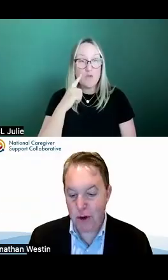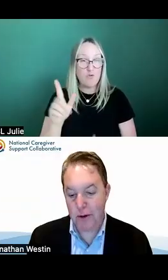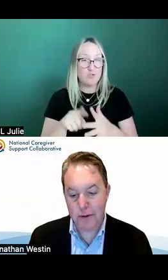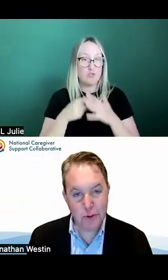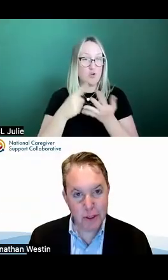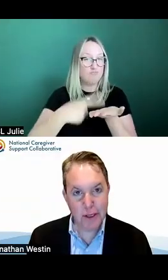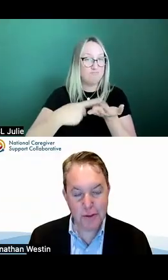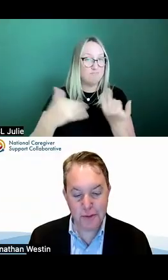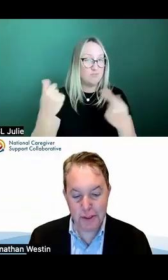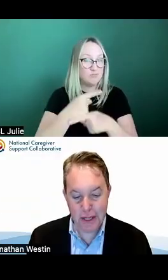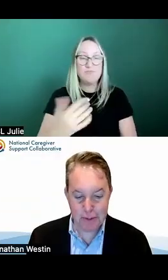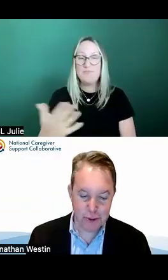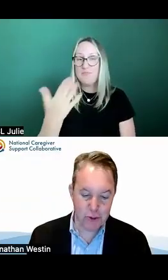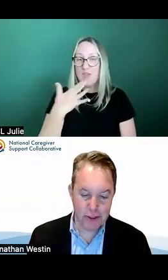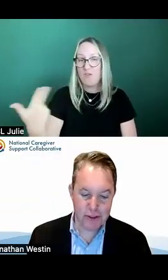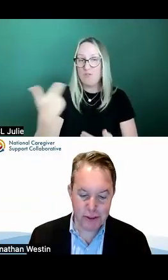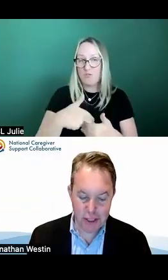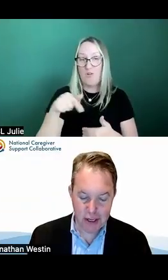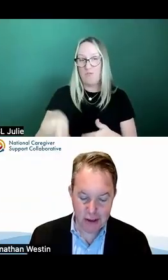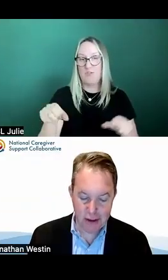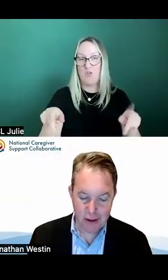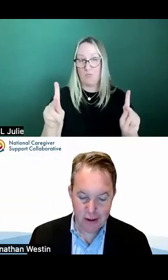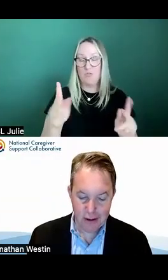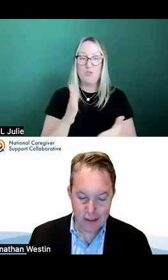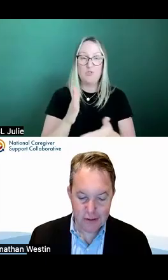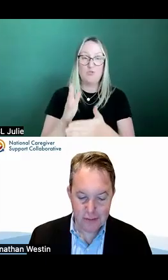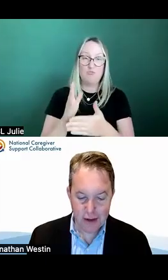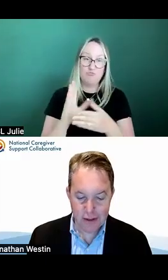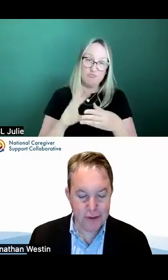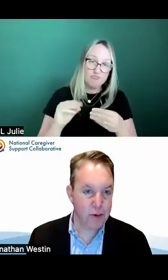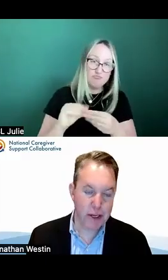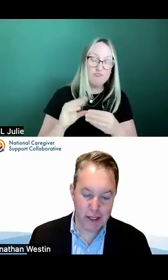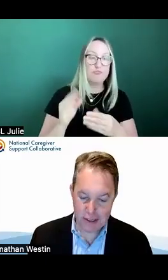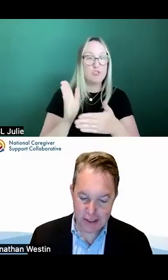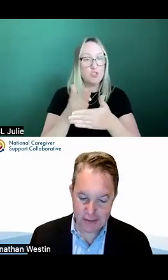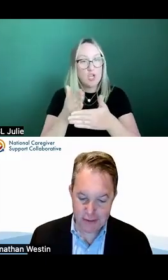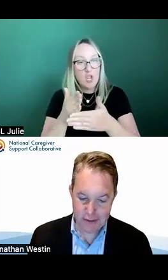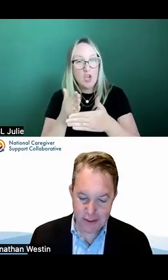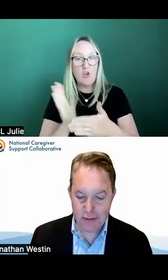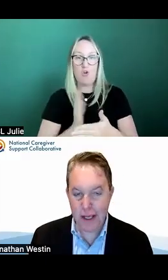you all for joining us for this opportunity to share these very invigorating initiatives of the